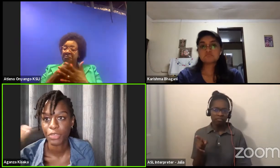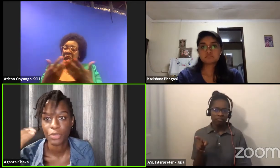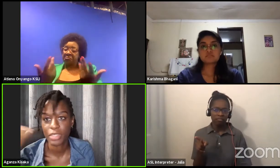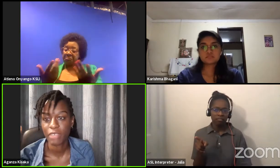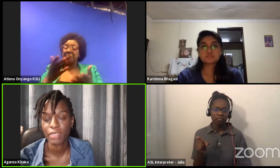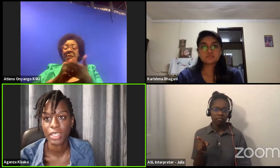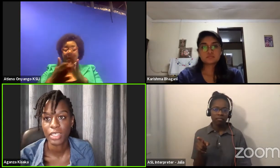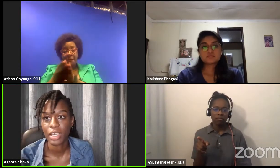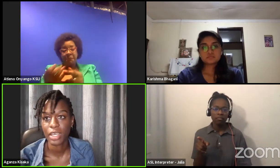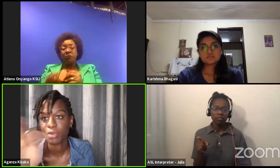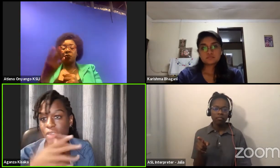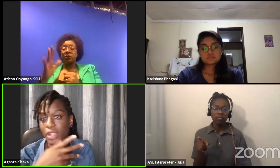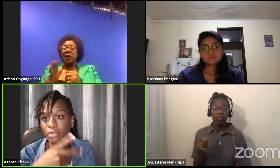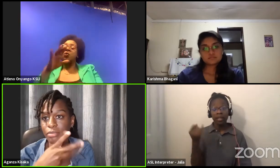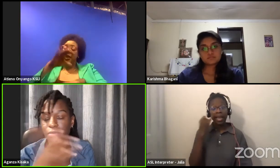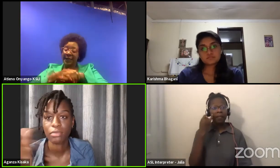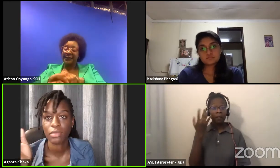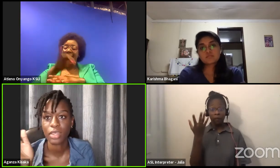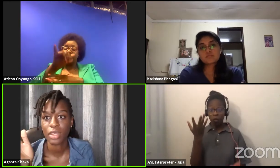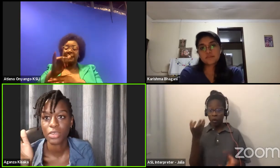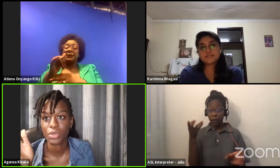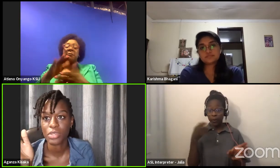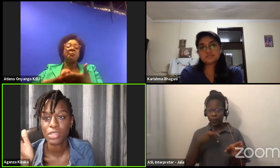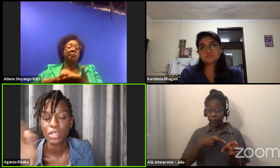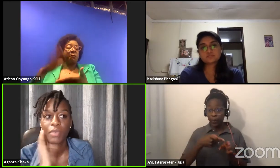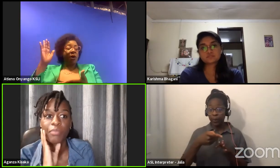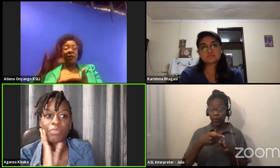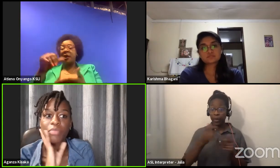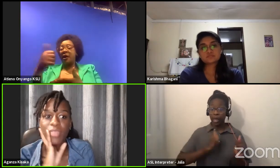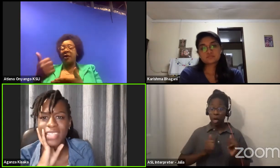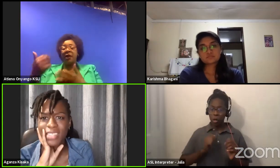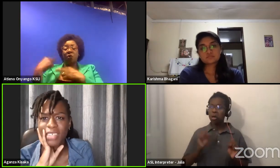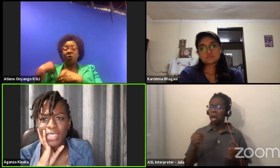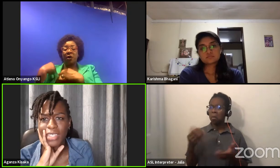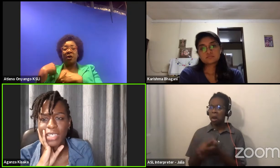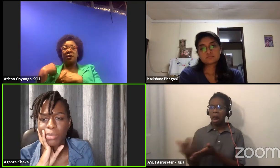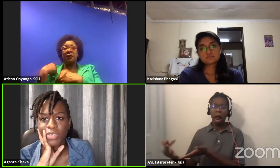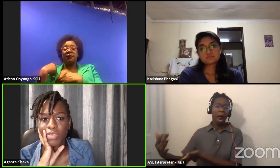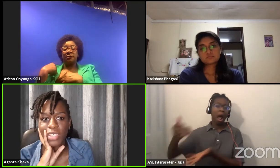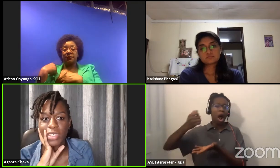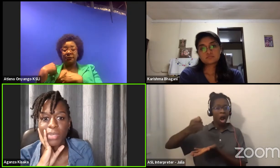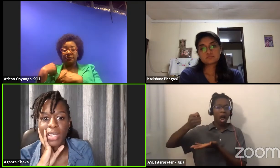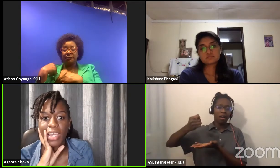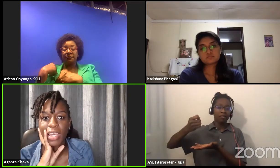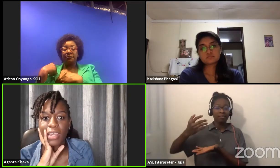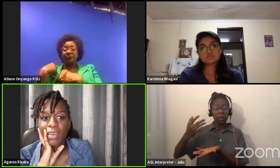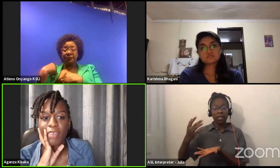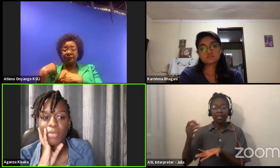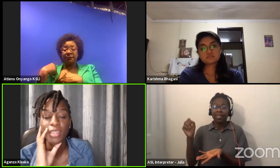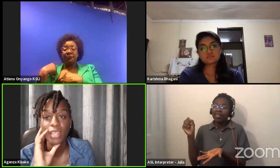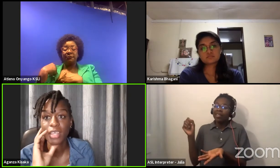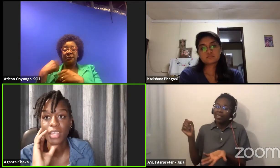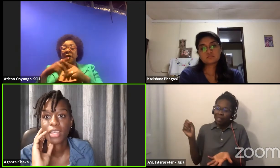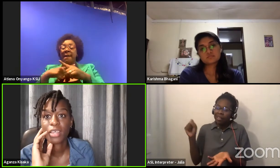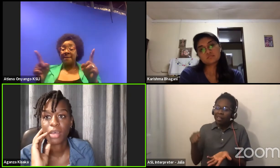you'll definitely more than the other roles. That's definitely a motivator, but I've been thinking